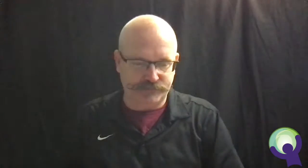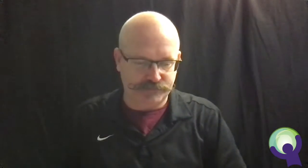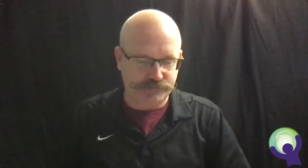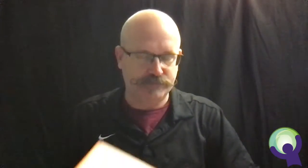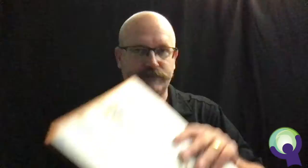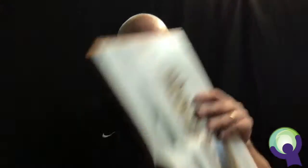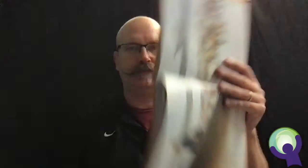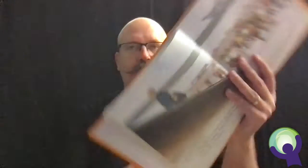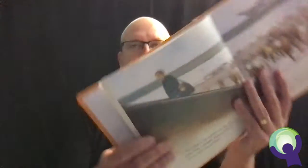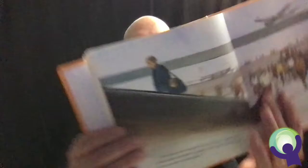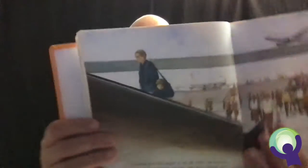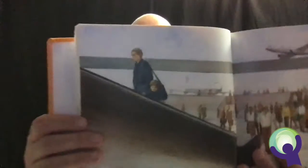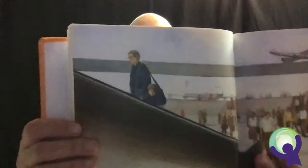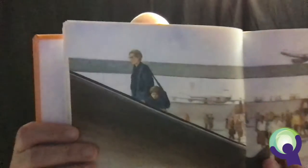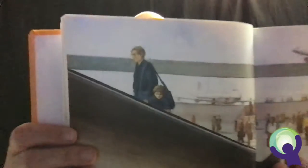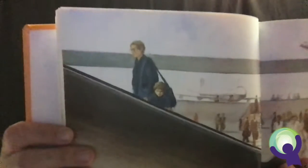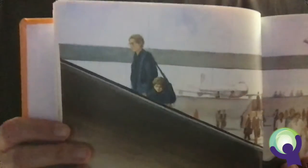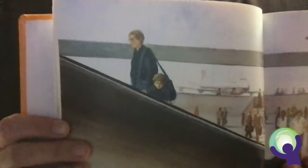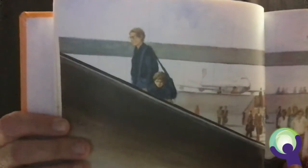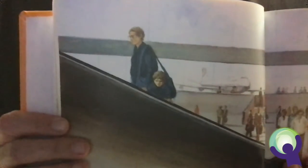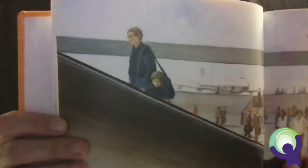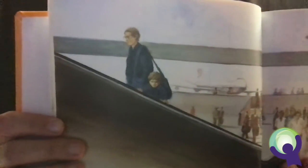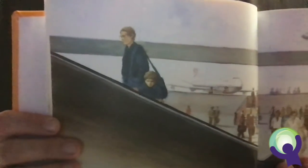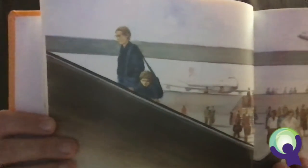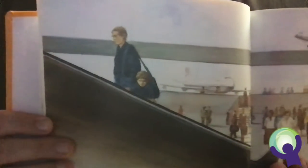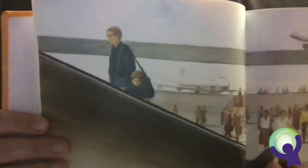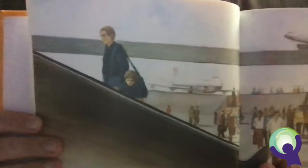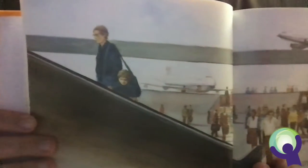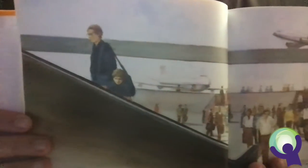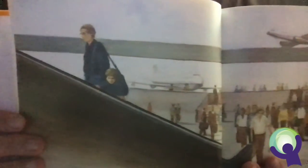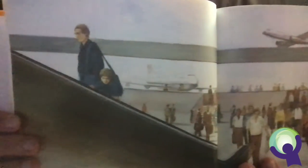except dad and me. We stay.